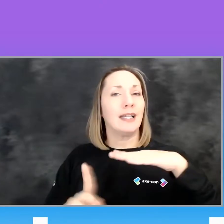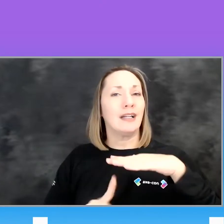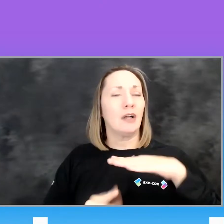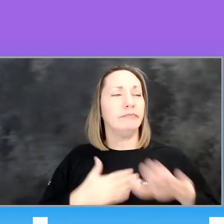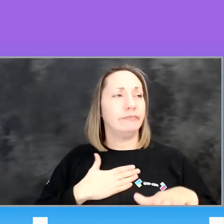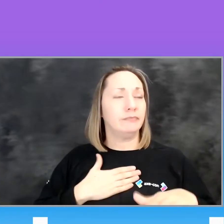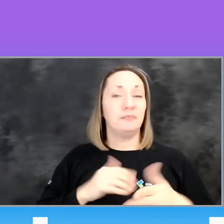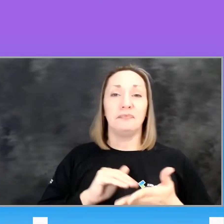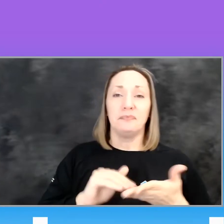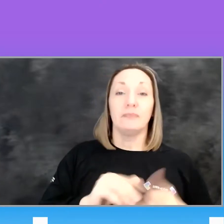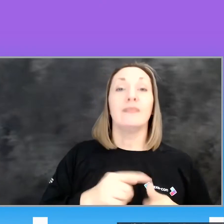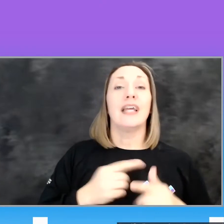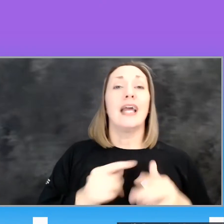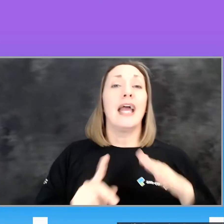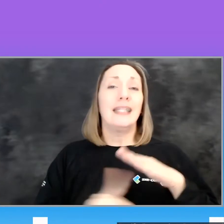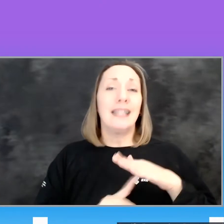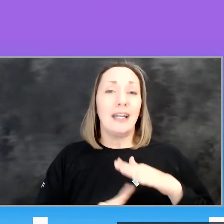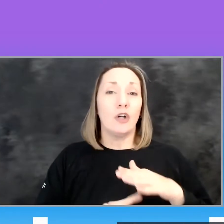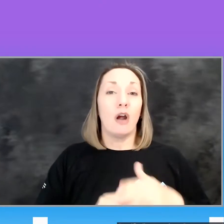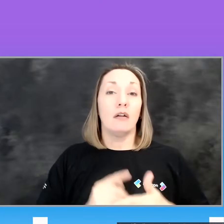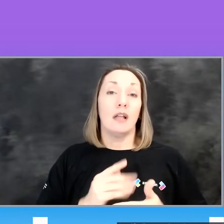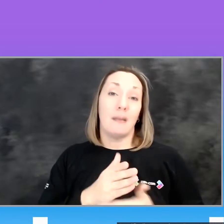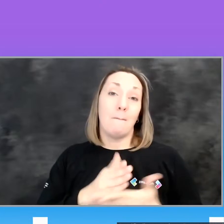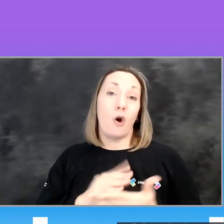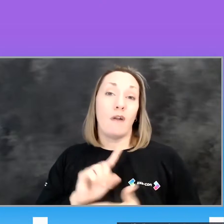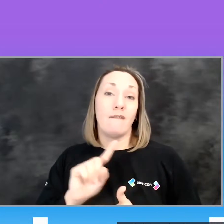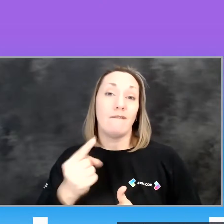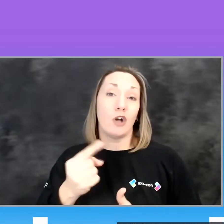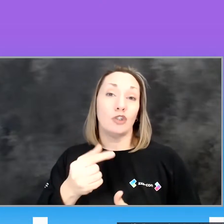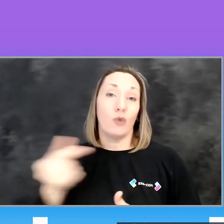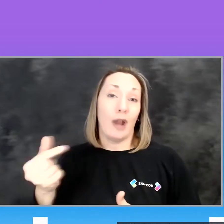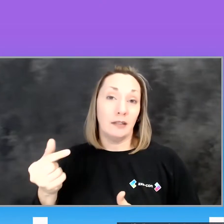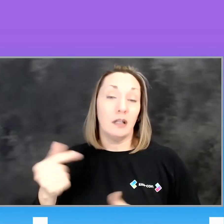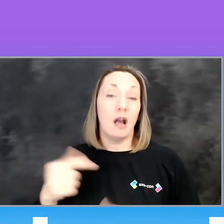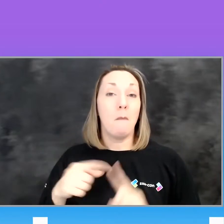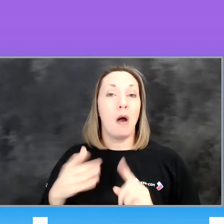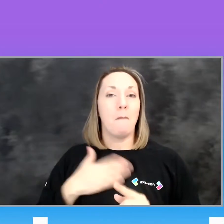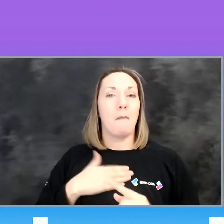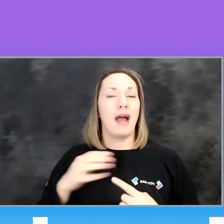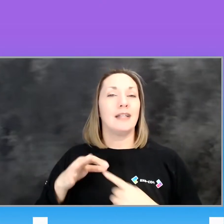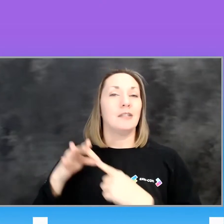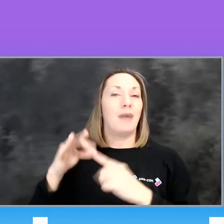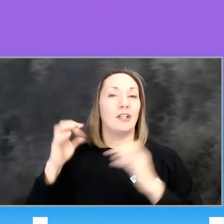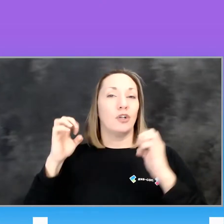me, kindergarten part of first